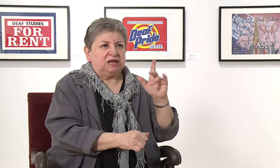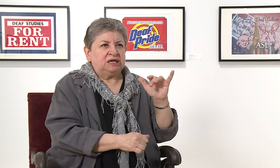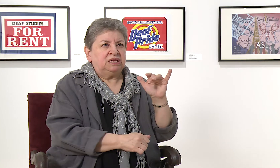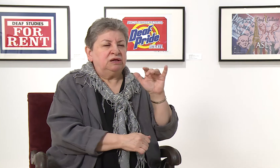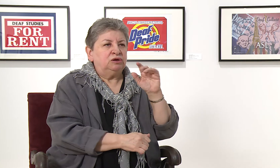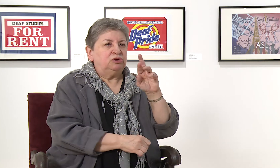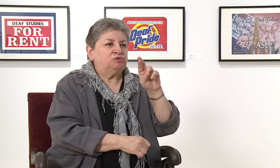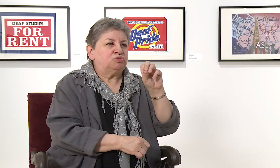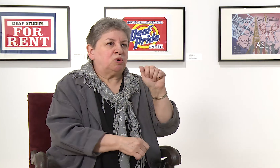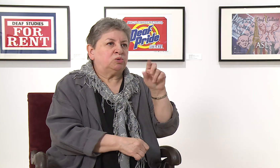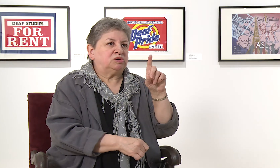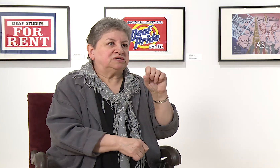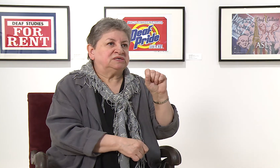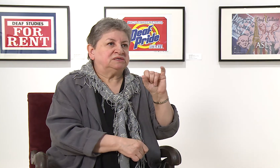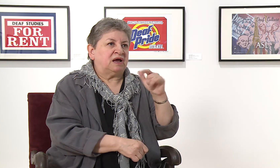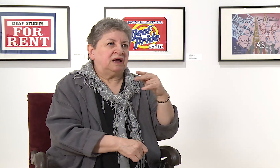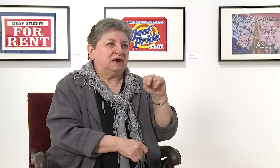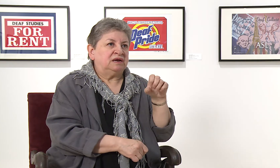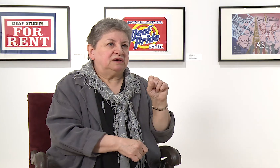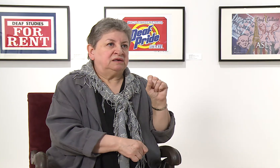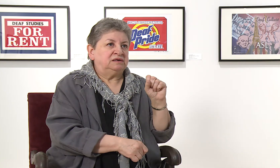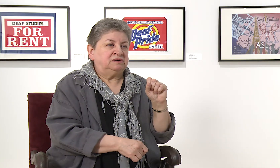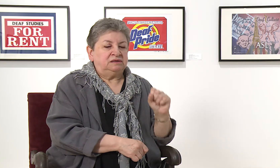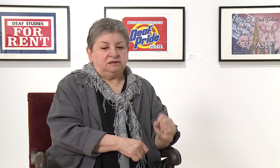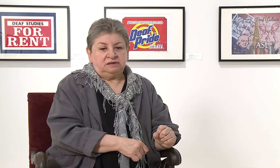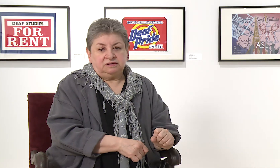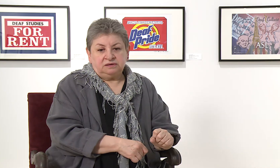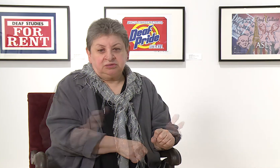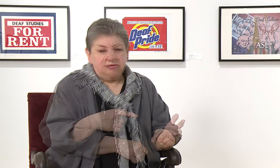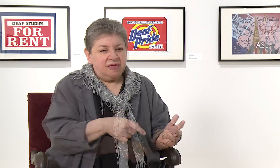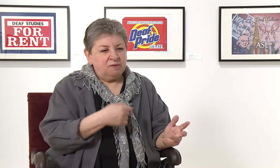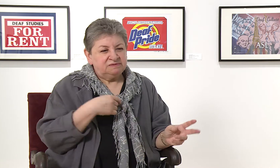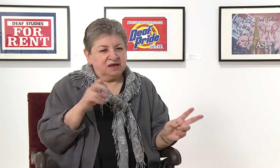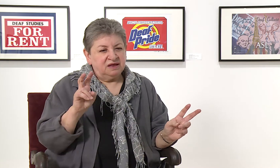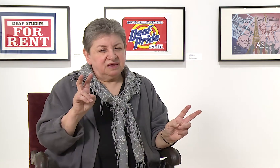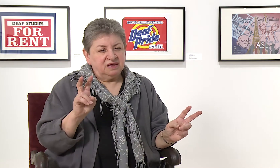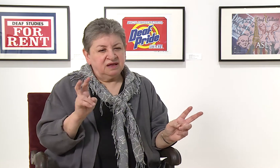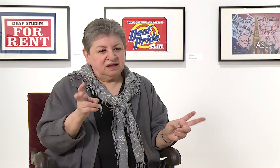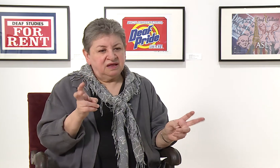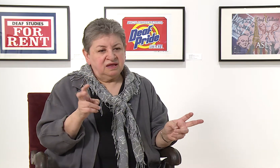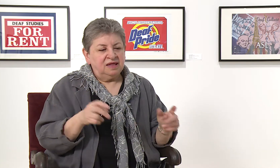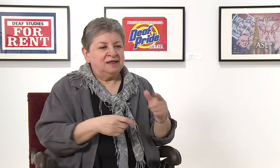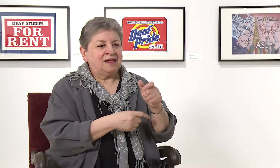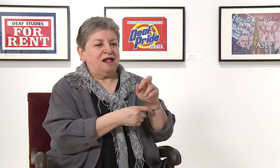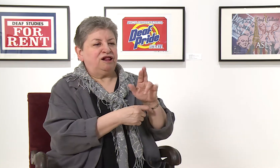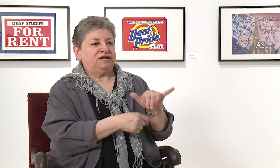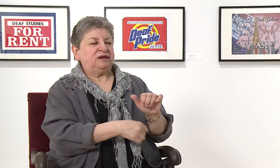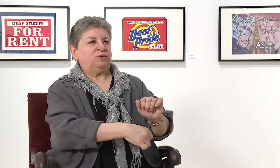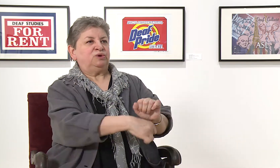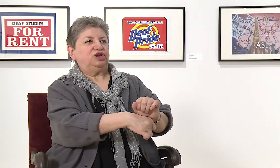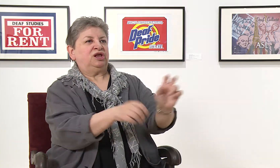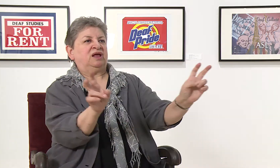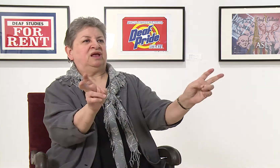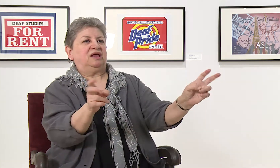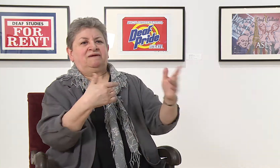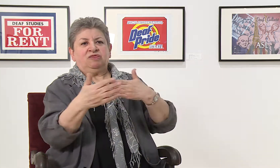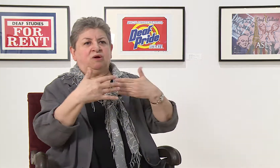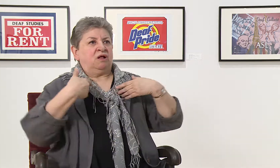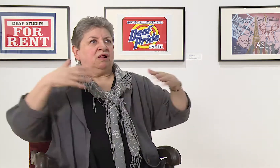Most of that work were road signs. I created a lot of work that I would call